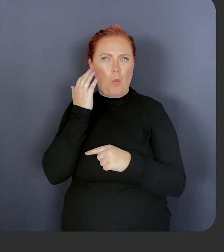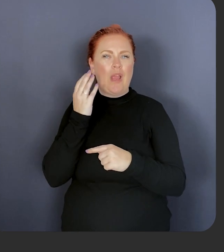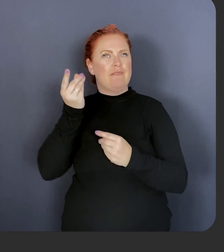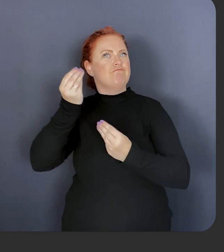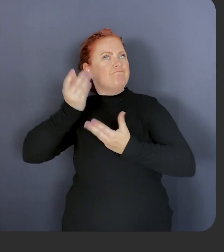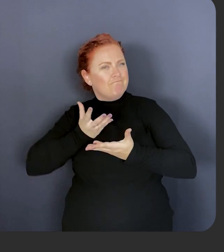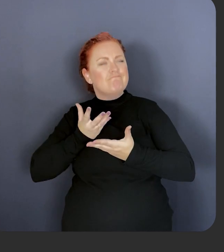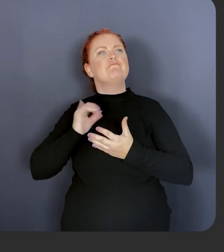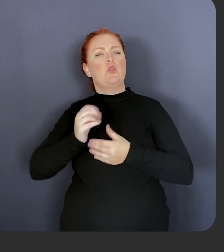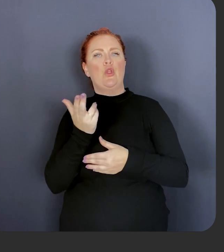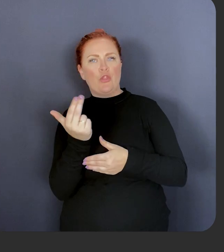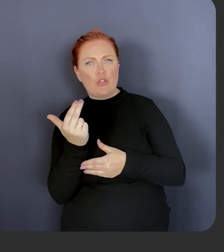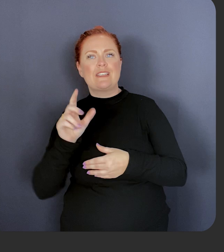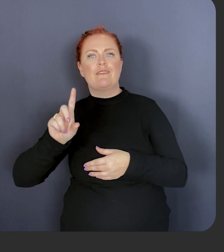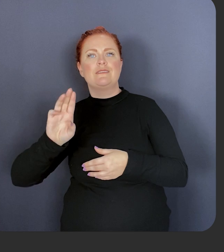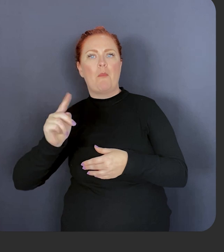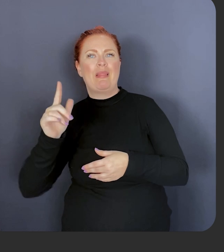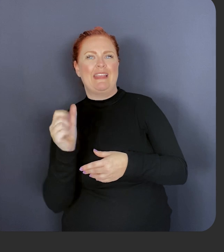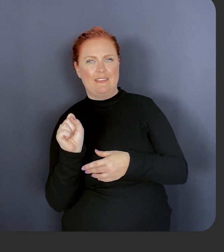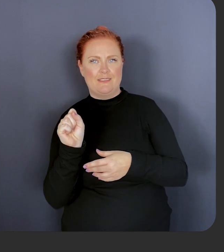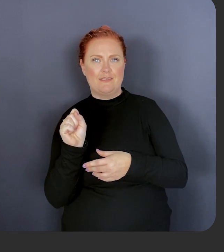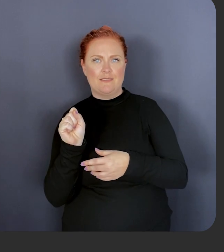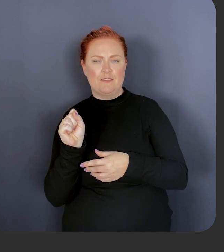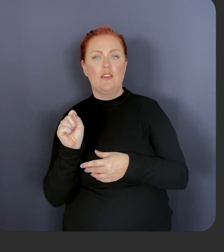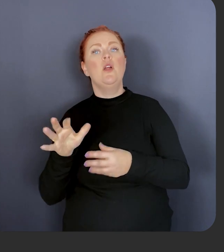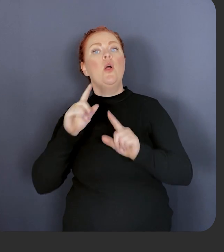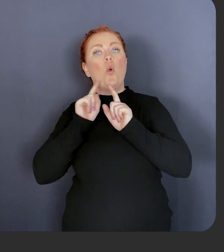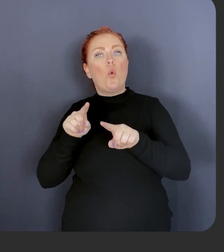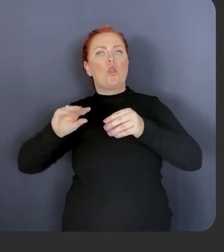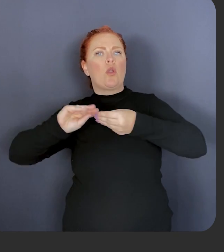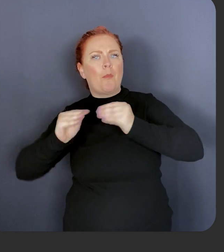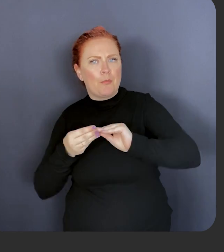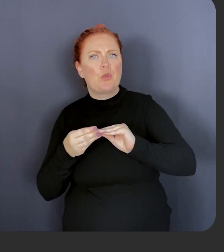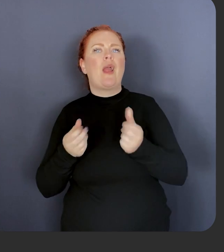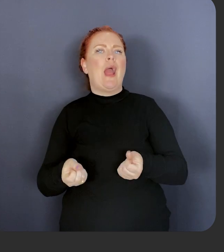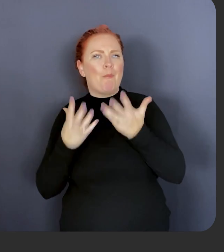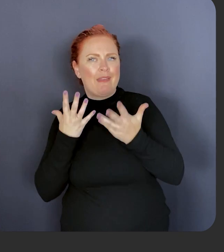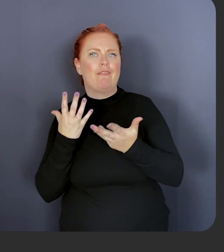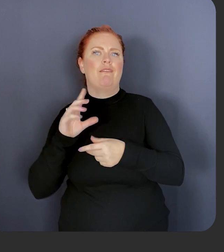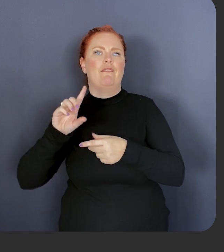being told that it's 13 dumplings that you're about to order, that the order quantity of dumplings is 13.